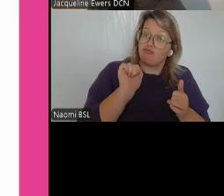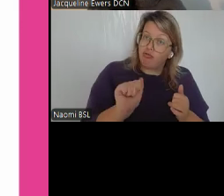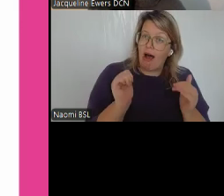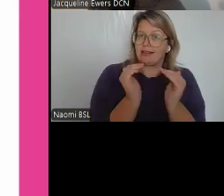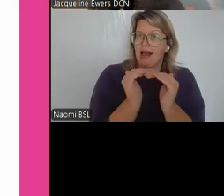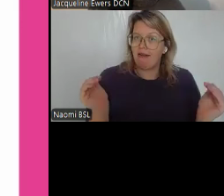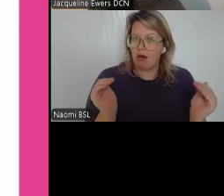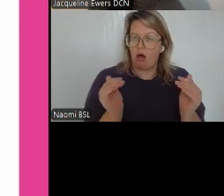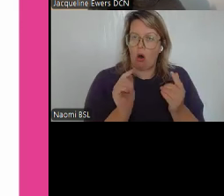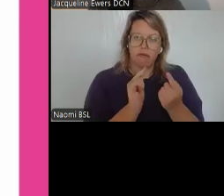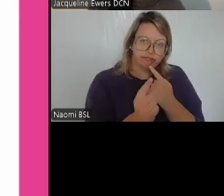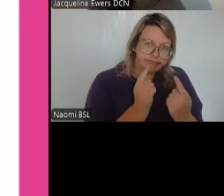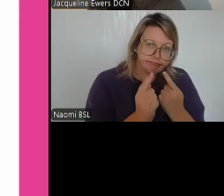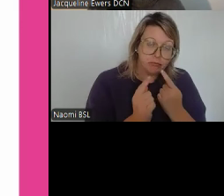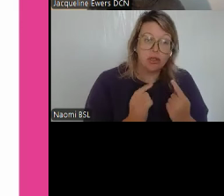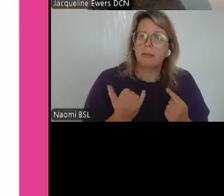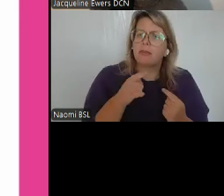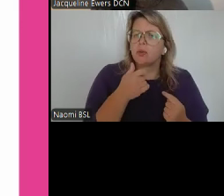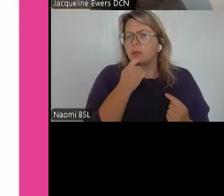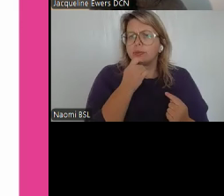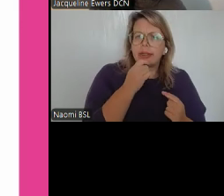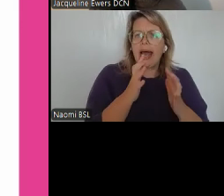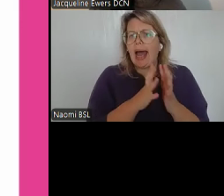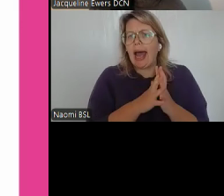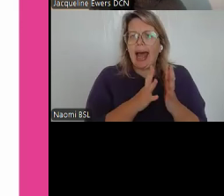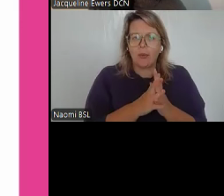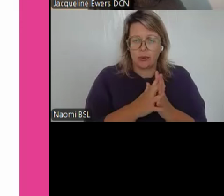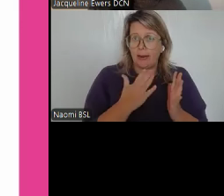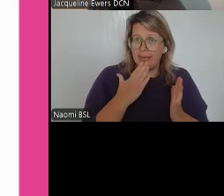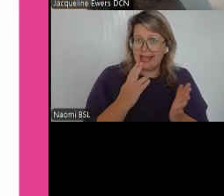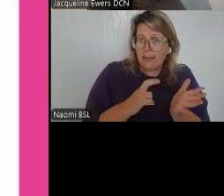If you'd like any support on doing that, please do book in a one-to-one and we can talk